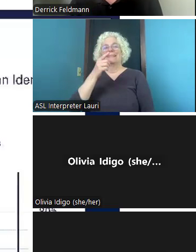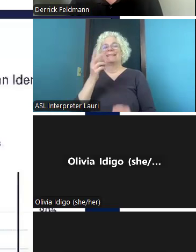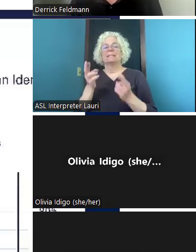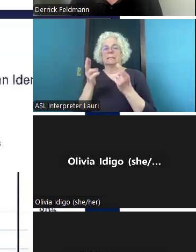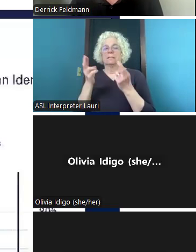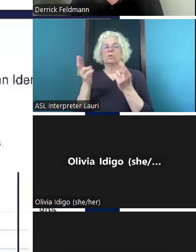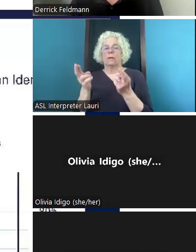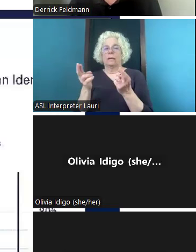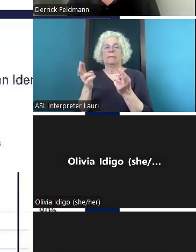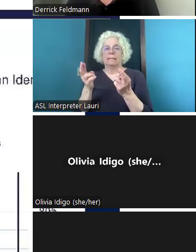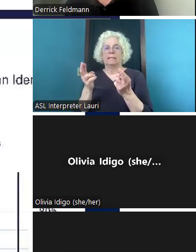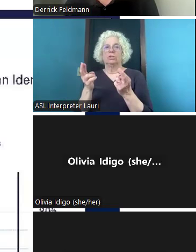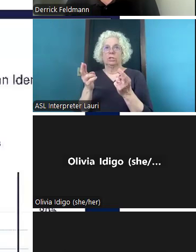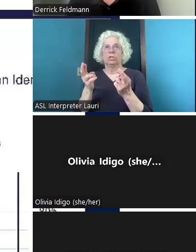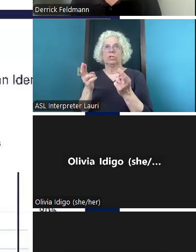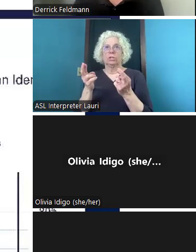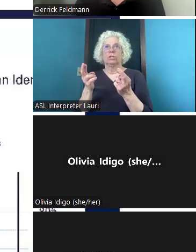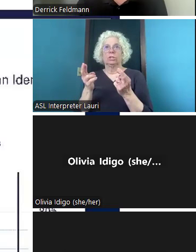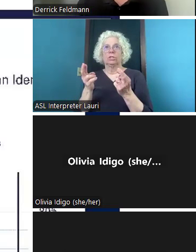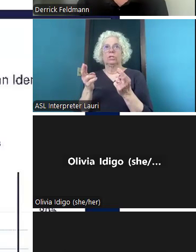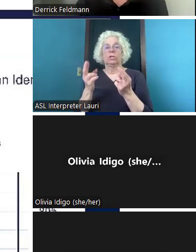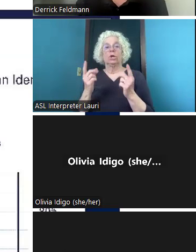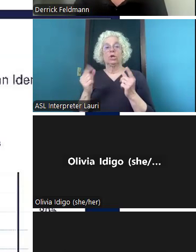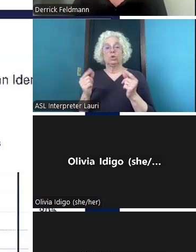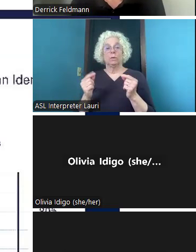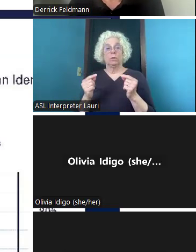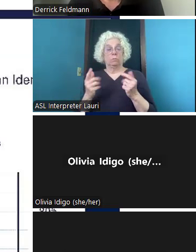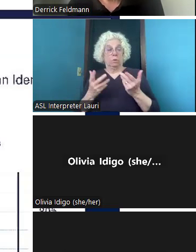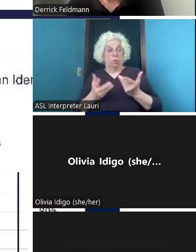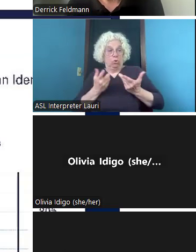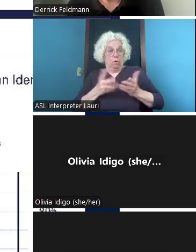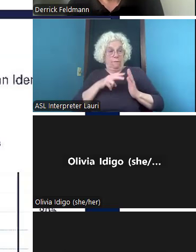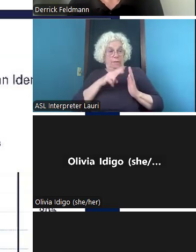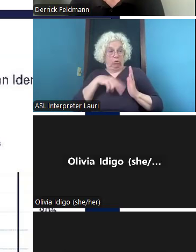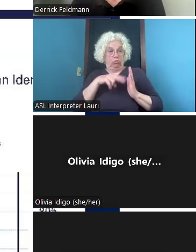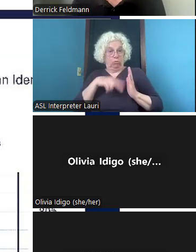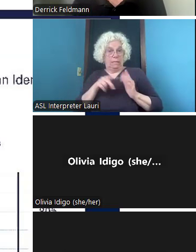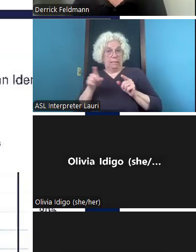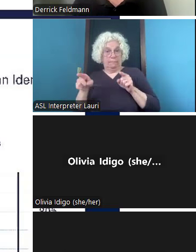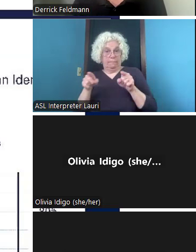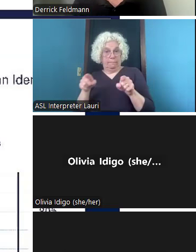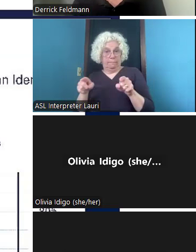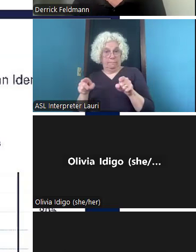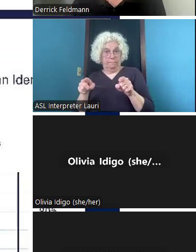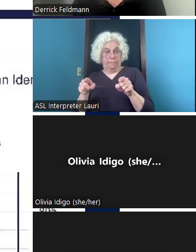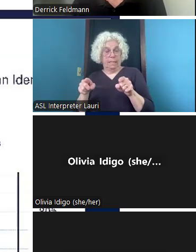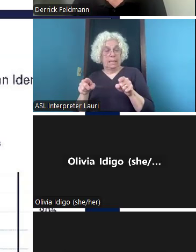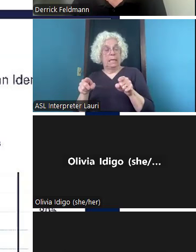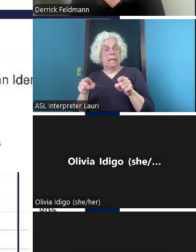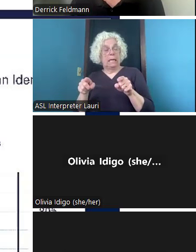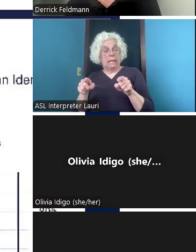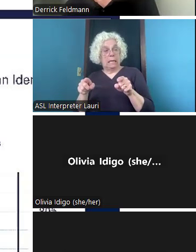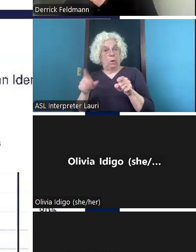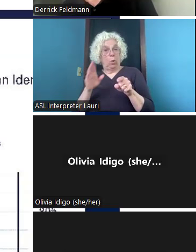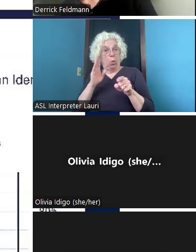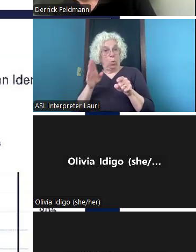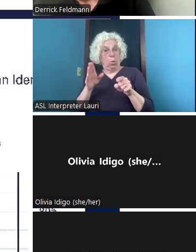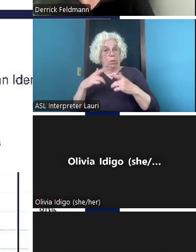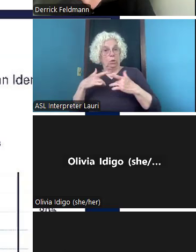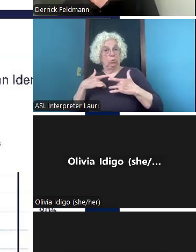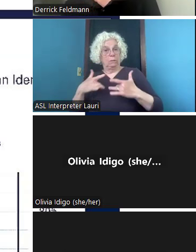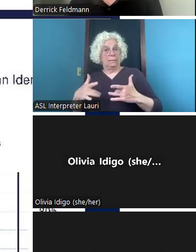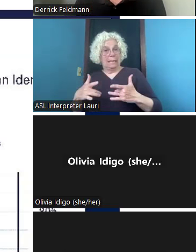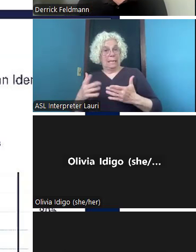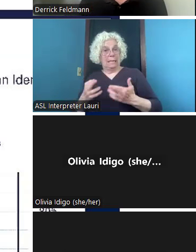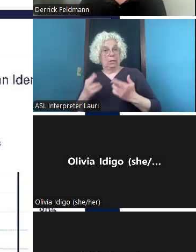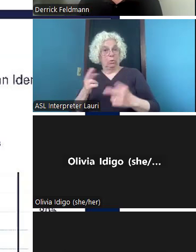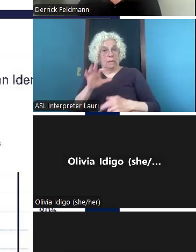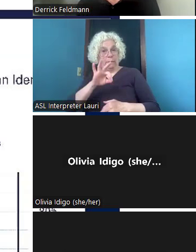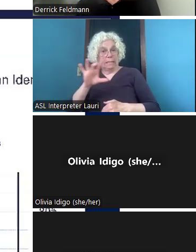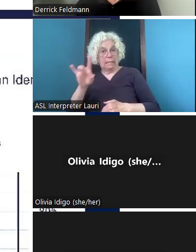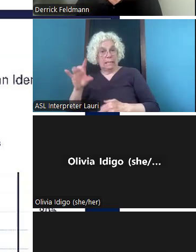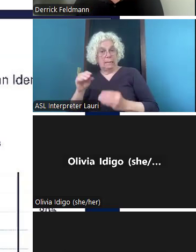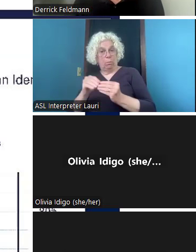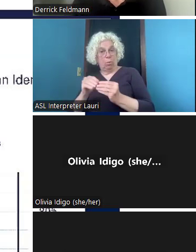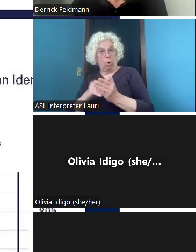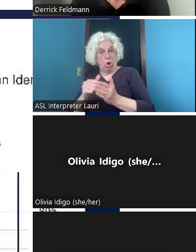So we asked them "After reading the conditional frames, are you now more likely to recommend 988 versus others?"